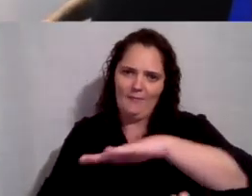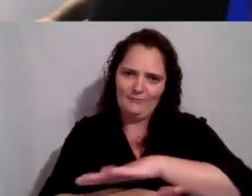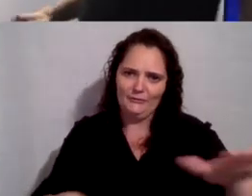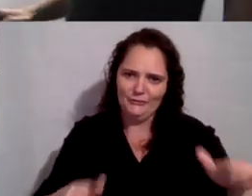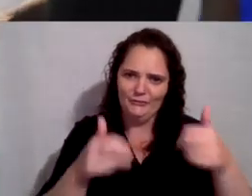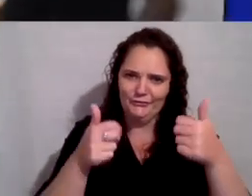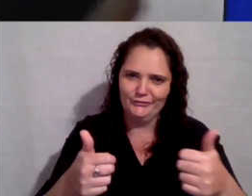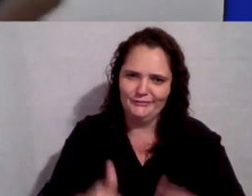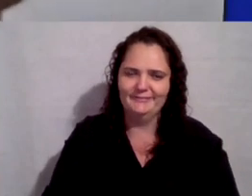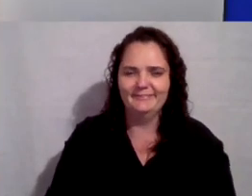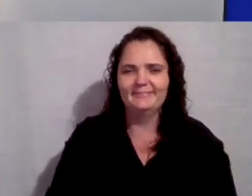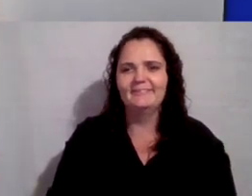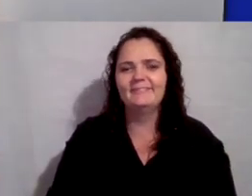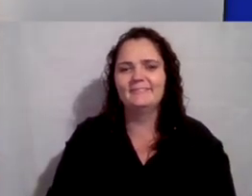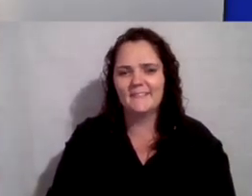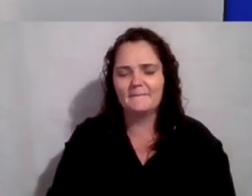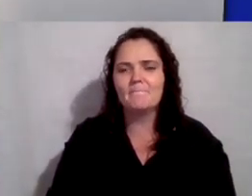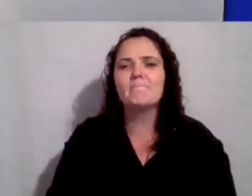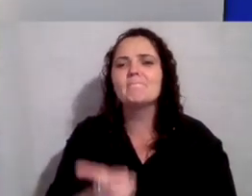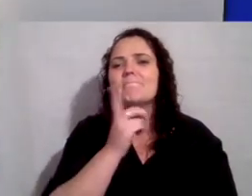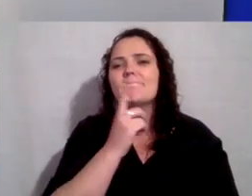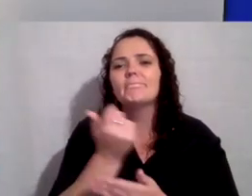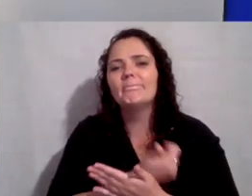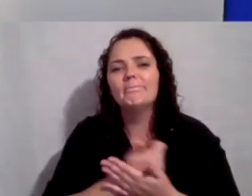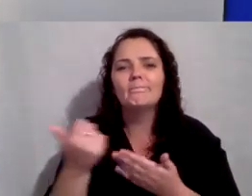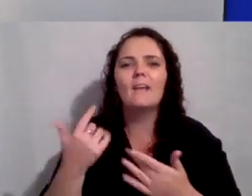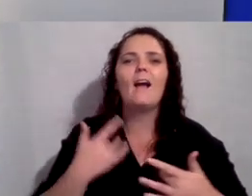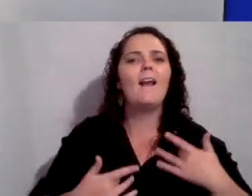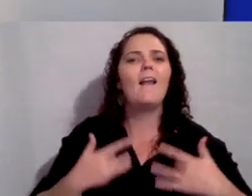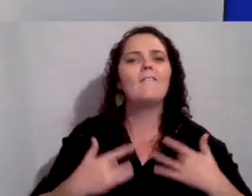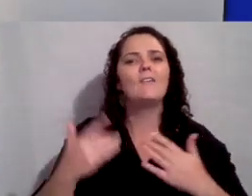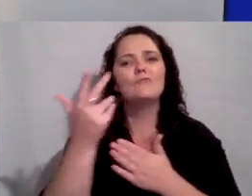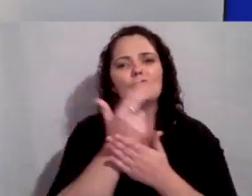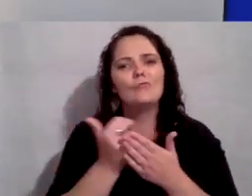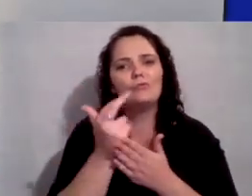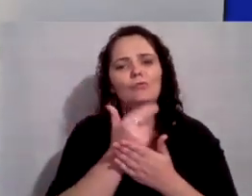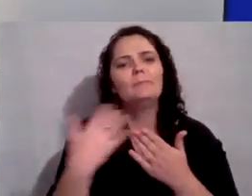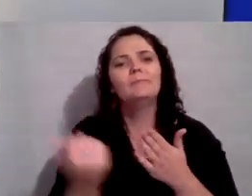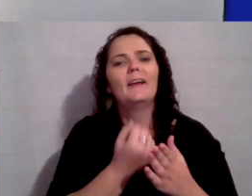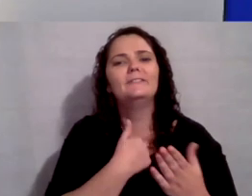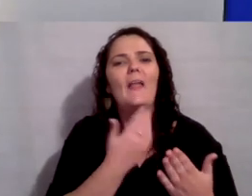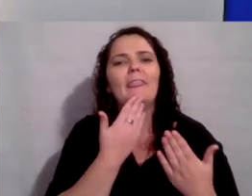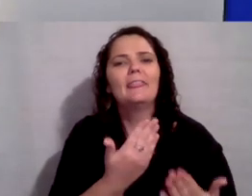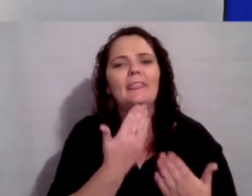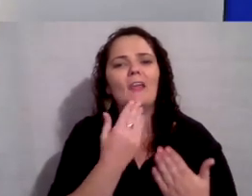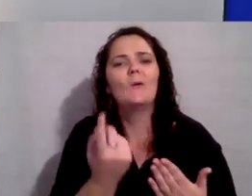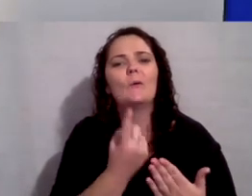Tick tock y'all. Alright it is customary in every life drawing class to thank our models so wherever you